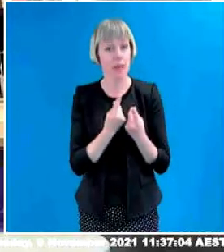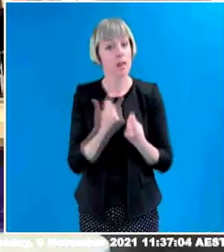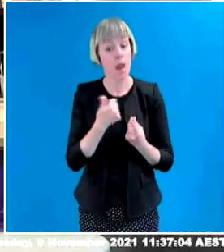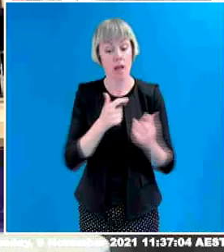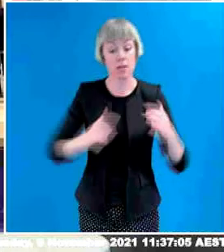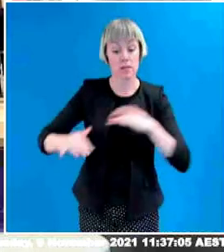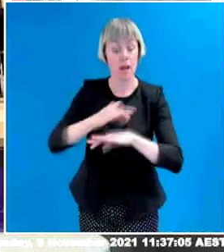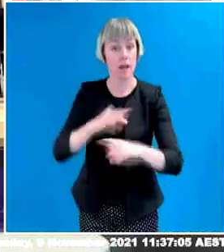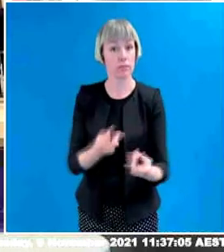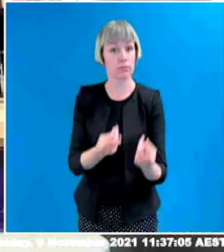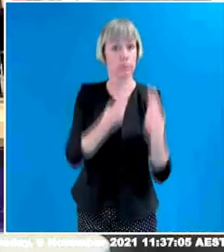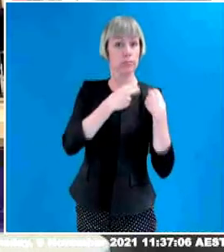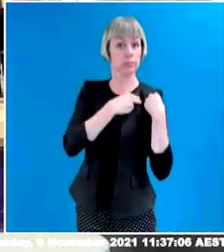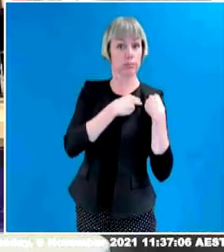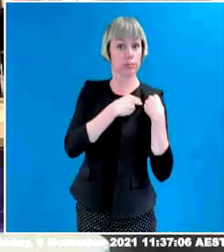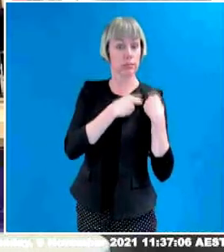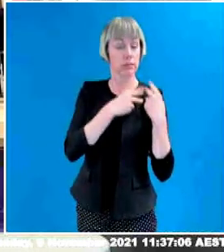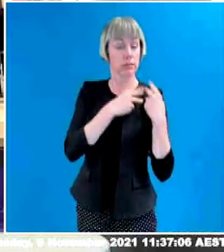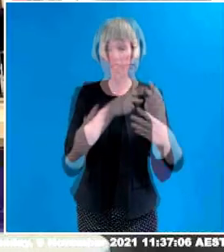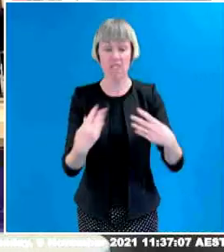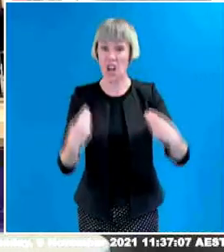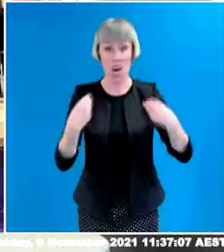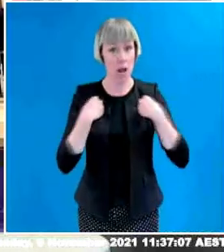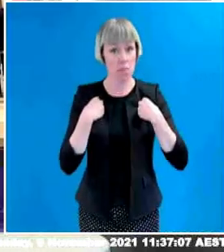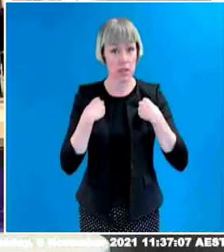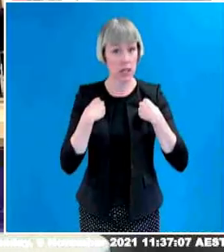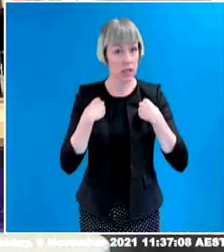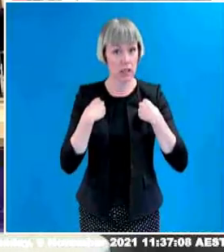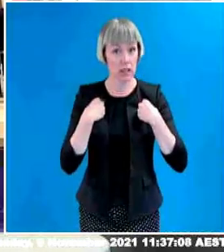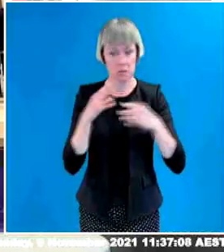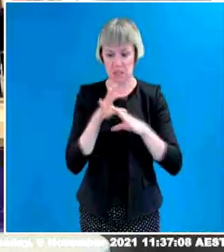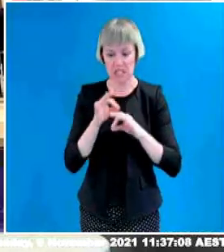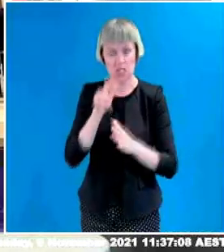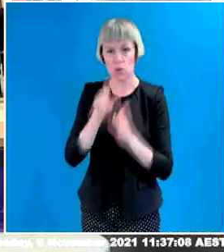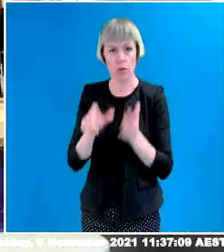through, it would be possible to bring a lawsuit against the company.